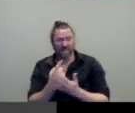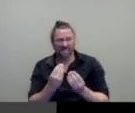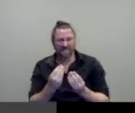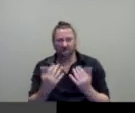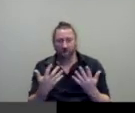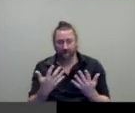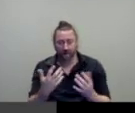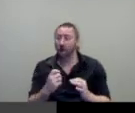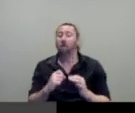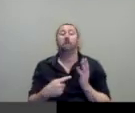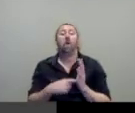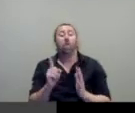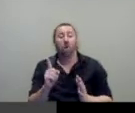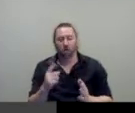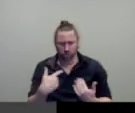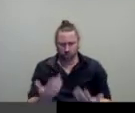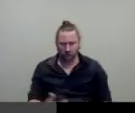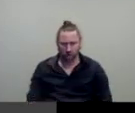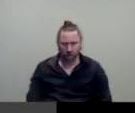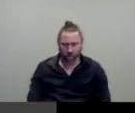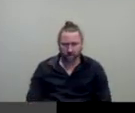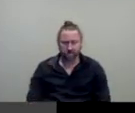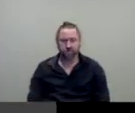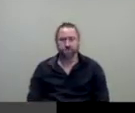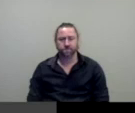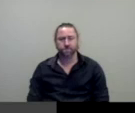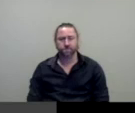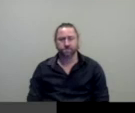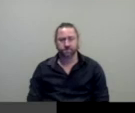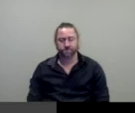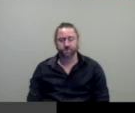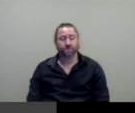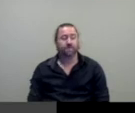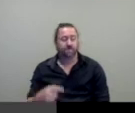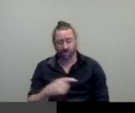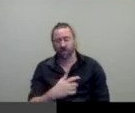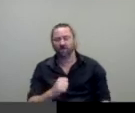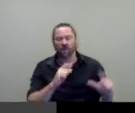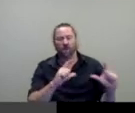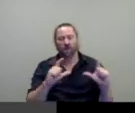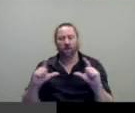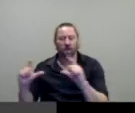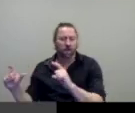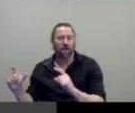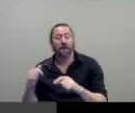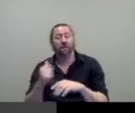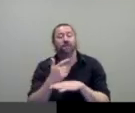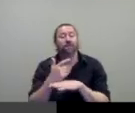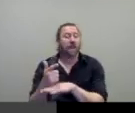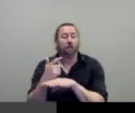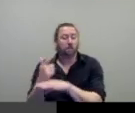but the details of this event are unclear this work is from her larger series of film